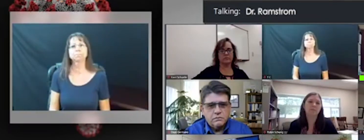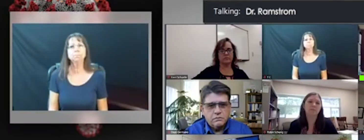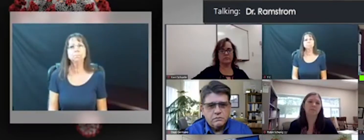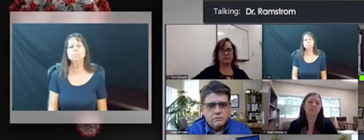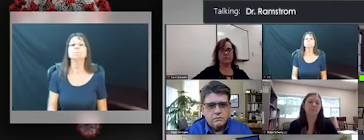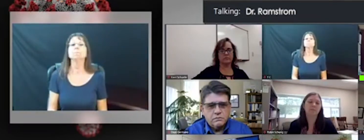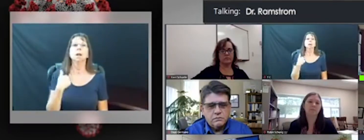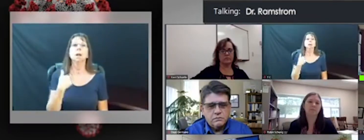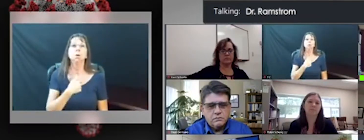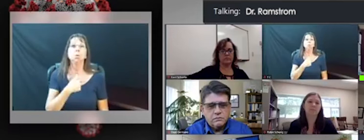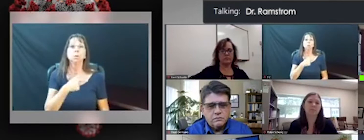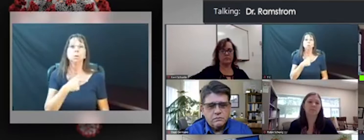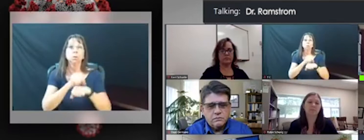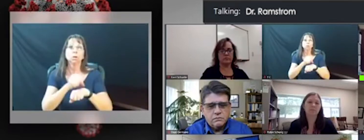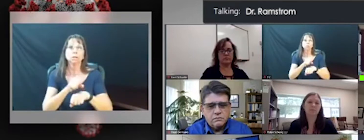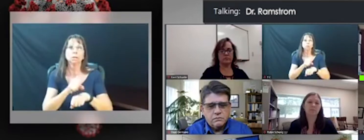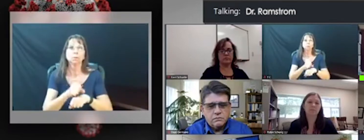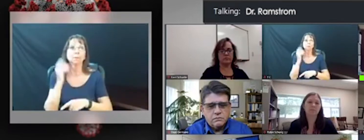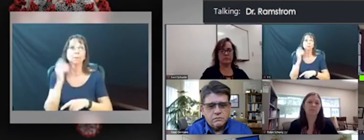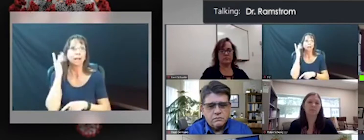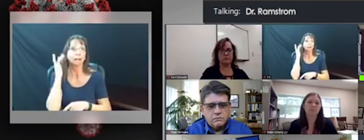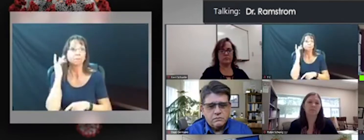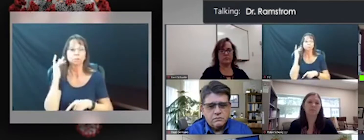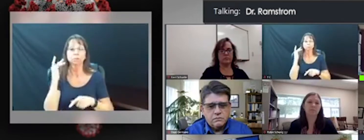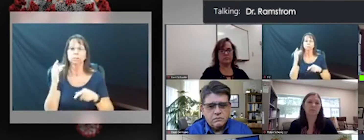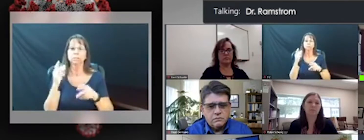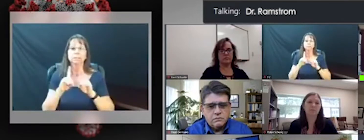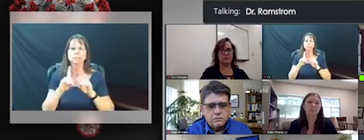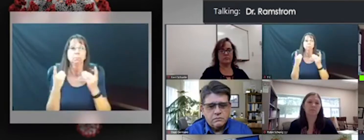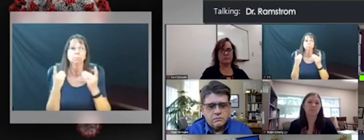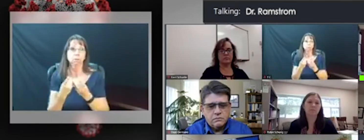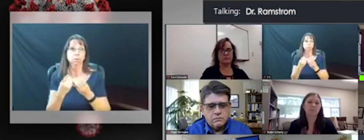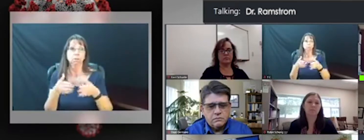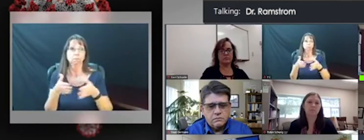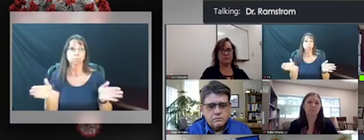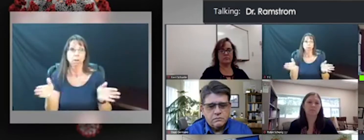departments at the California Department of Public Health and their licensing and certification